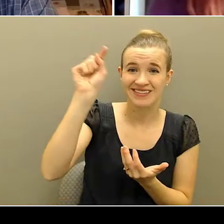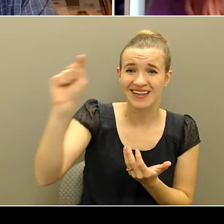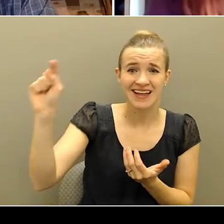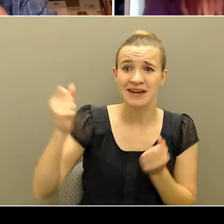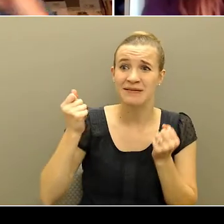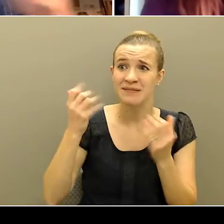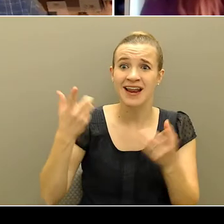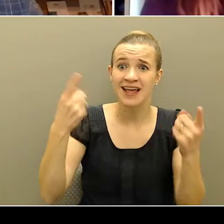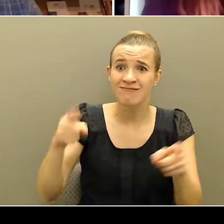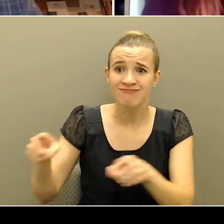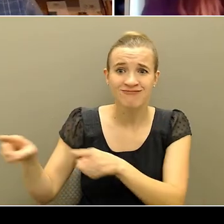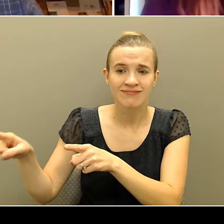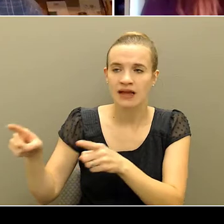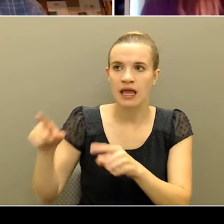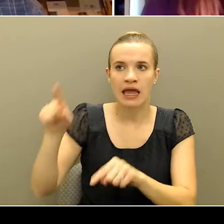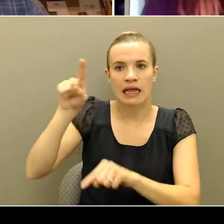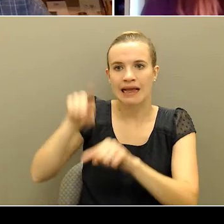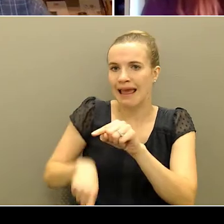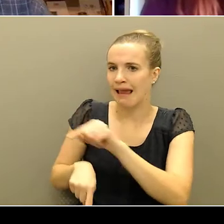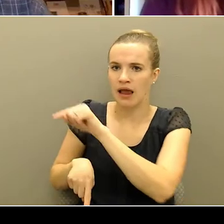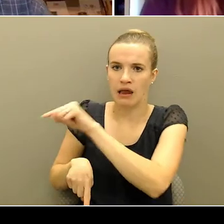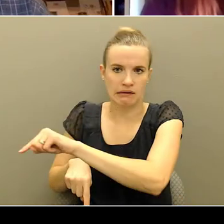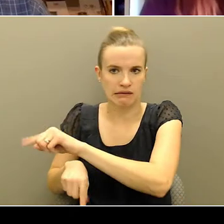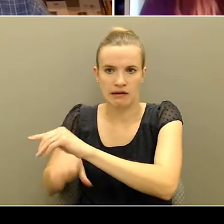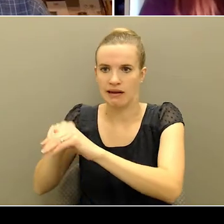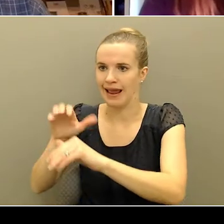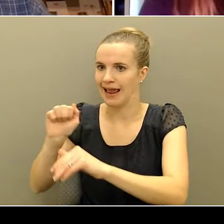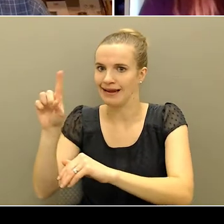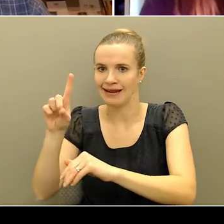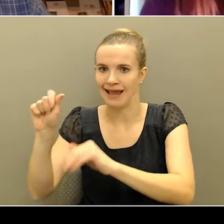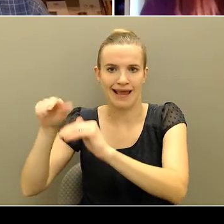know, those those boundaries get like a little bit sticky. So inclusion is a